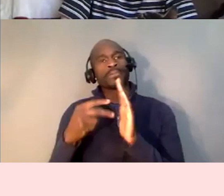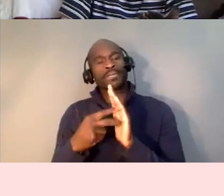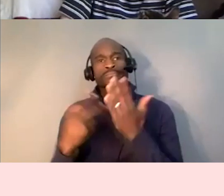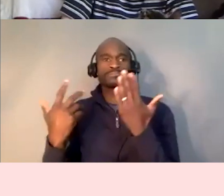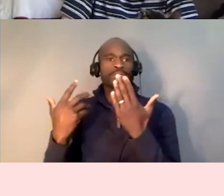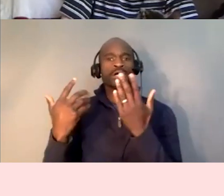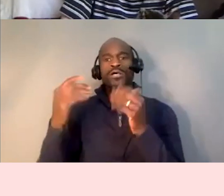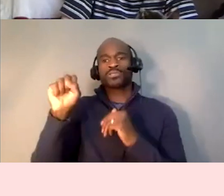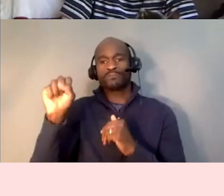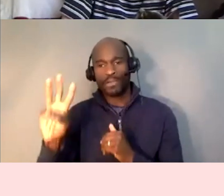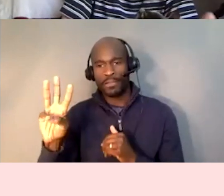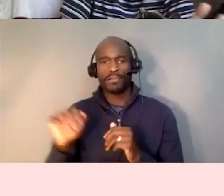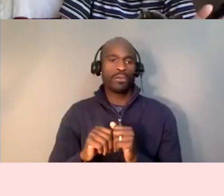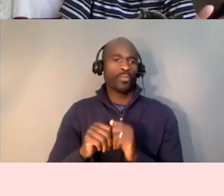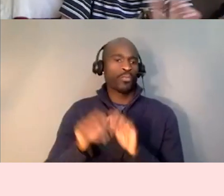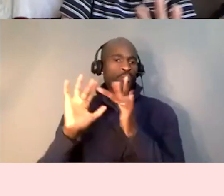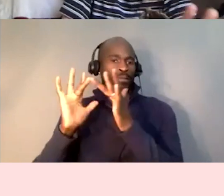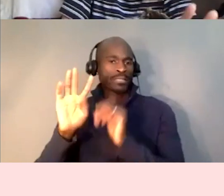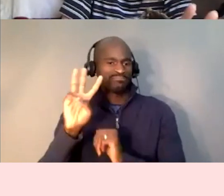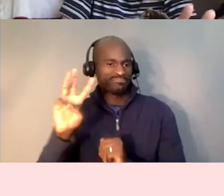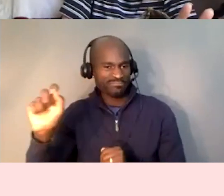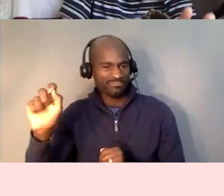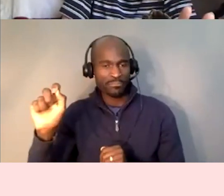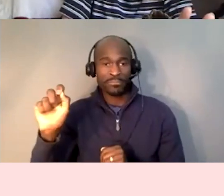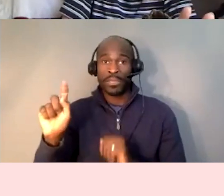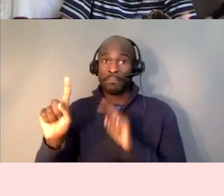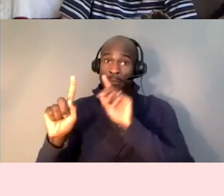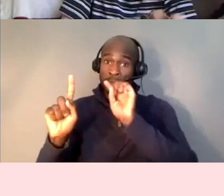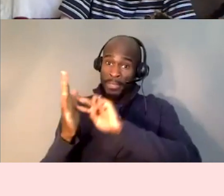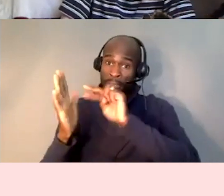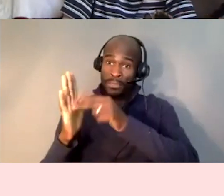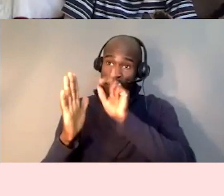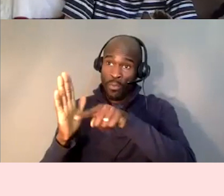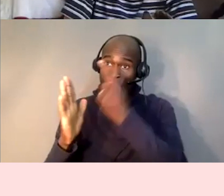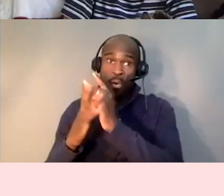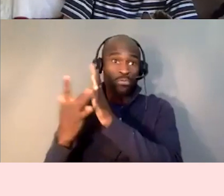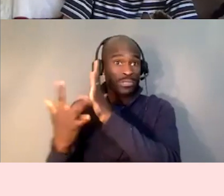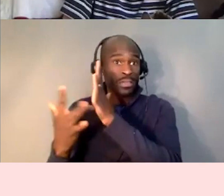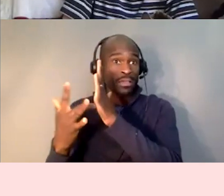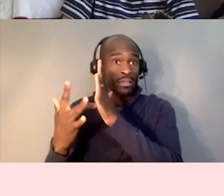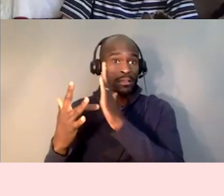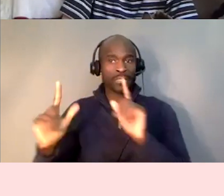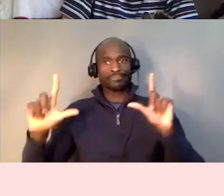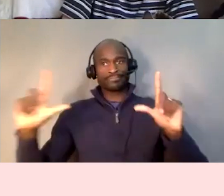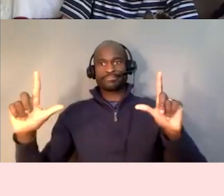but it can stretch beyond tech. It's not just necessarily designing screens. UX can cover